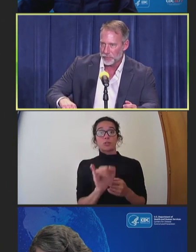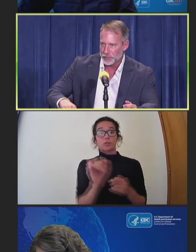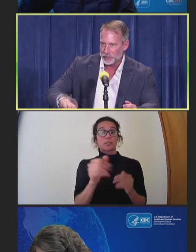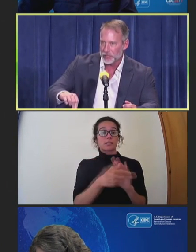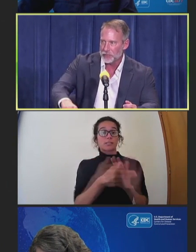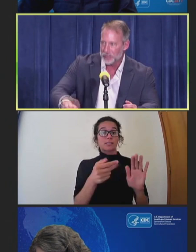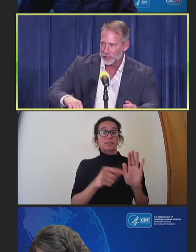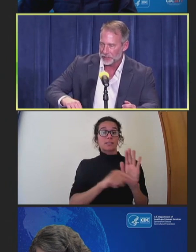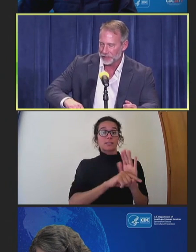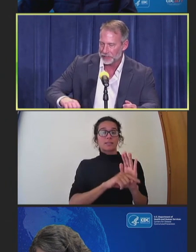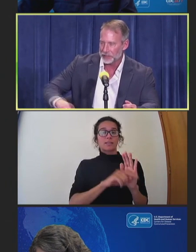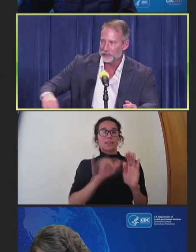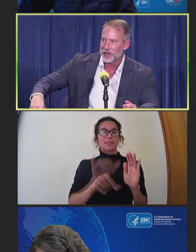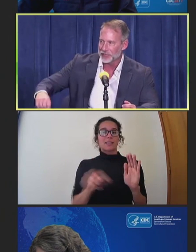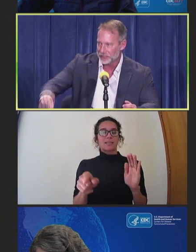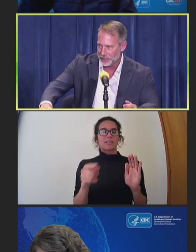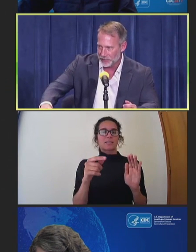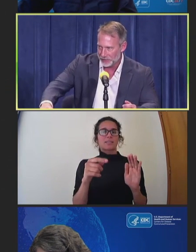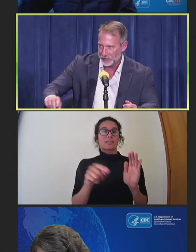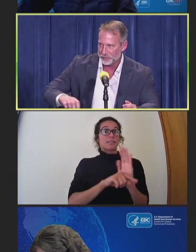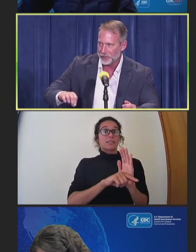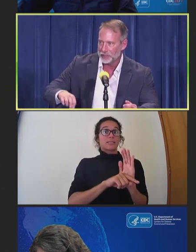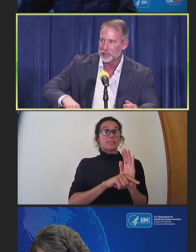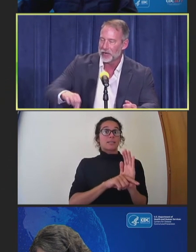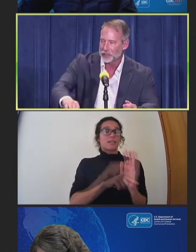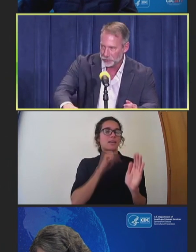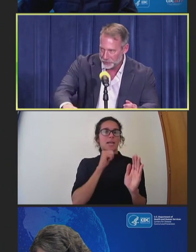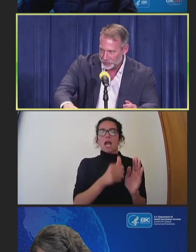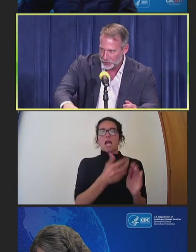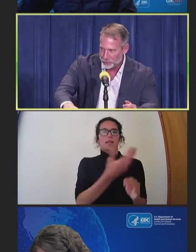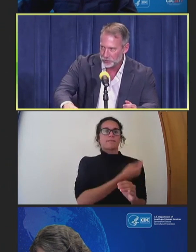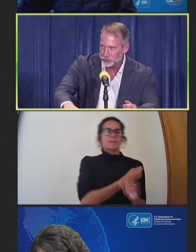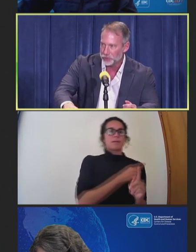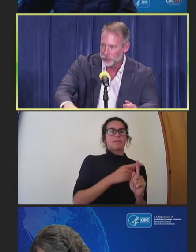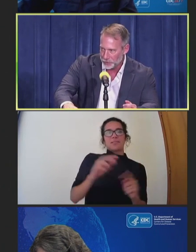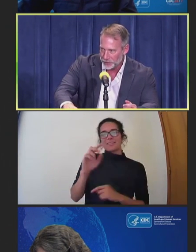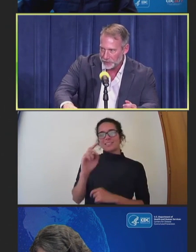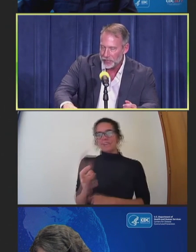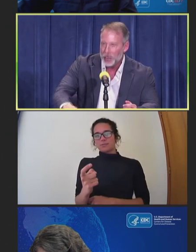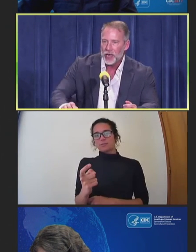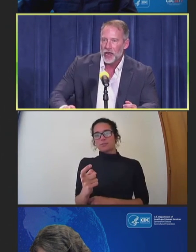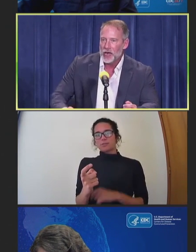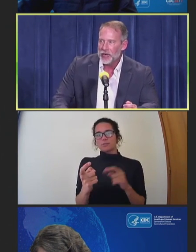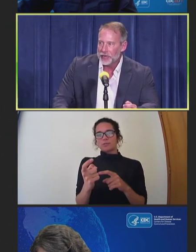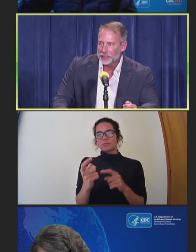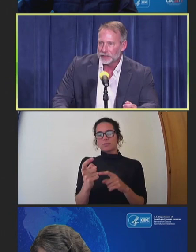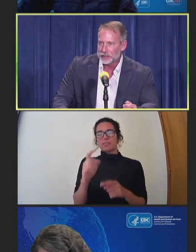the stigmatizing thing isn't the vaccine itself, but the diagnosis code that you use with it. And